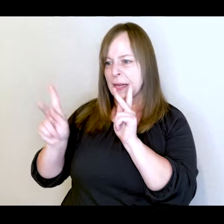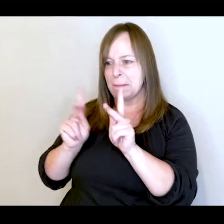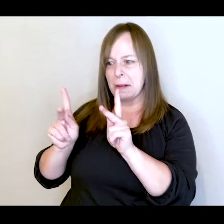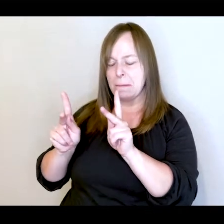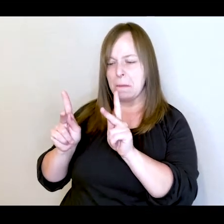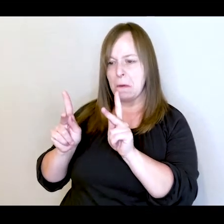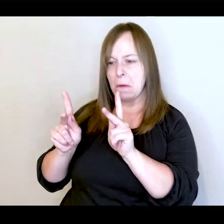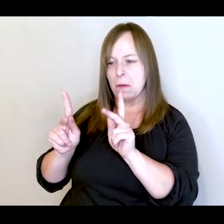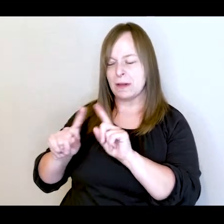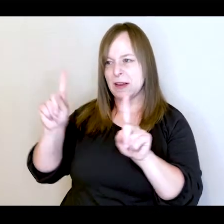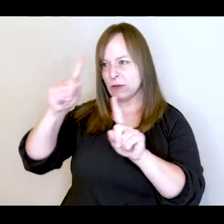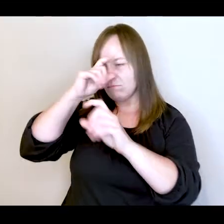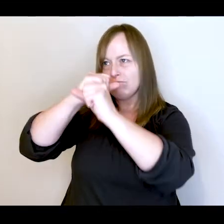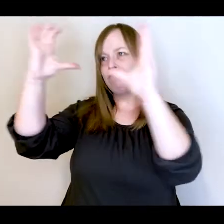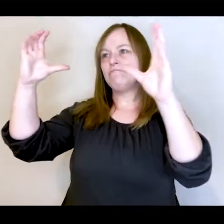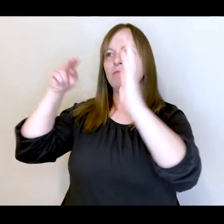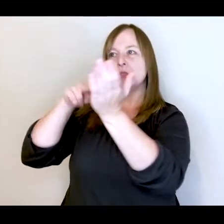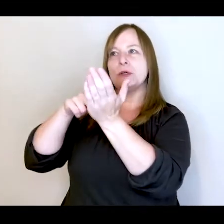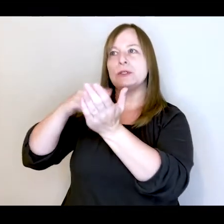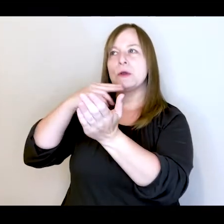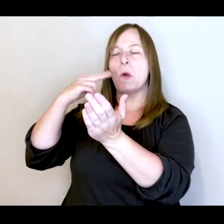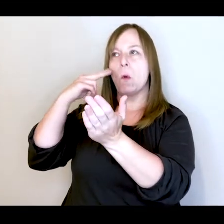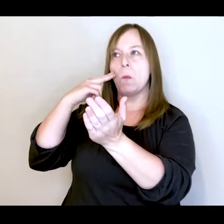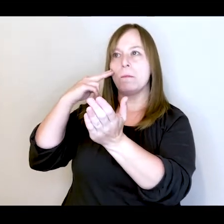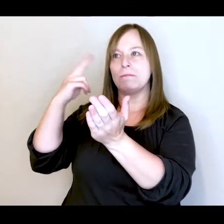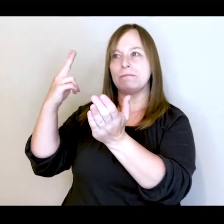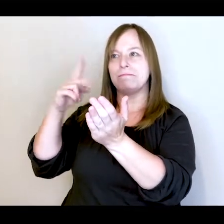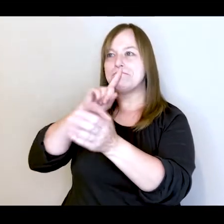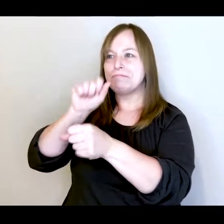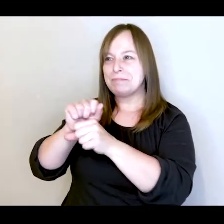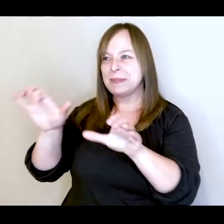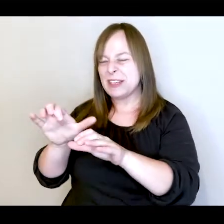people have a little different idea of what a nursing home facility actually is.